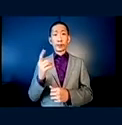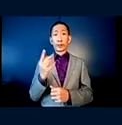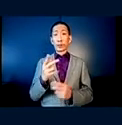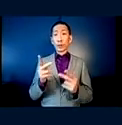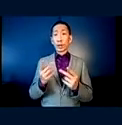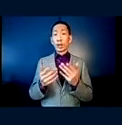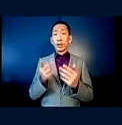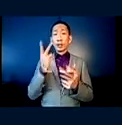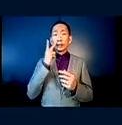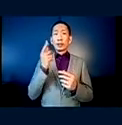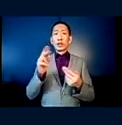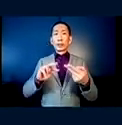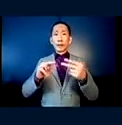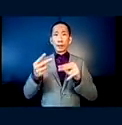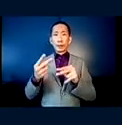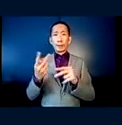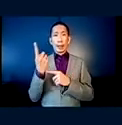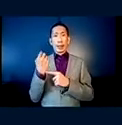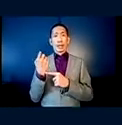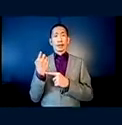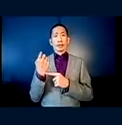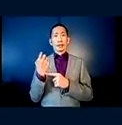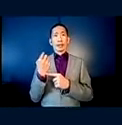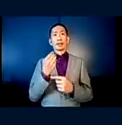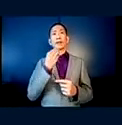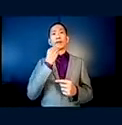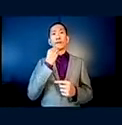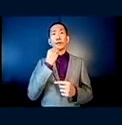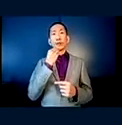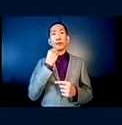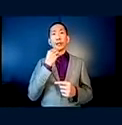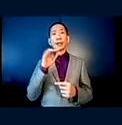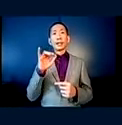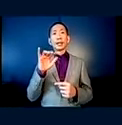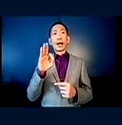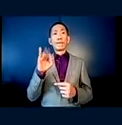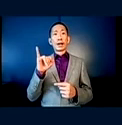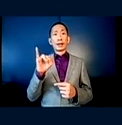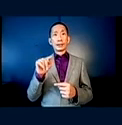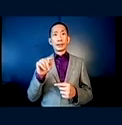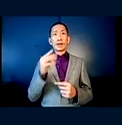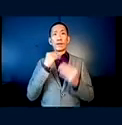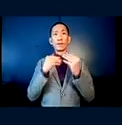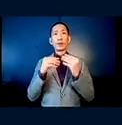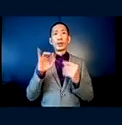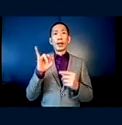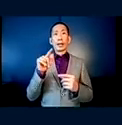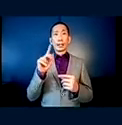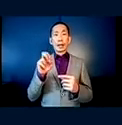CO-FUNDING WITH ICs, ONE PLACE YOU MIGHT SEE A SLIPPAGE IN FOOD INTAKE AND PHYSICAL ACTIVITY